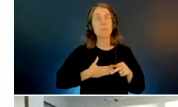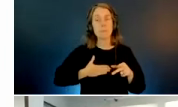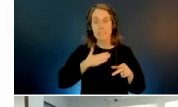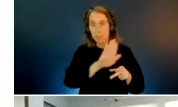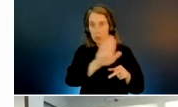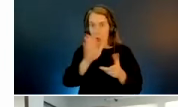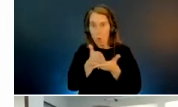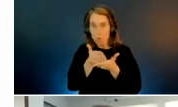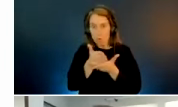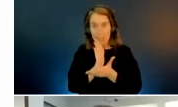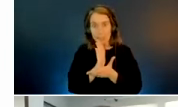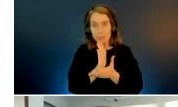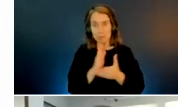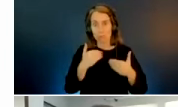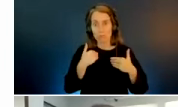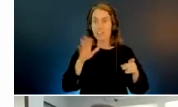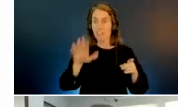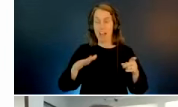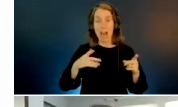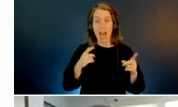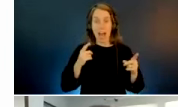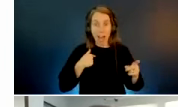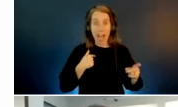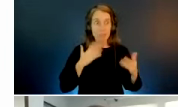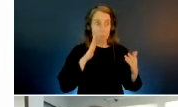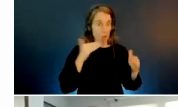i'm gonna cast this ballot because this is the one opportunity that i have to do it and we can